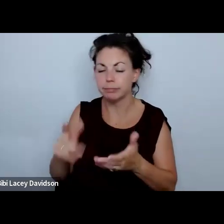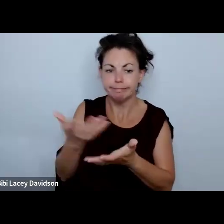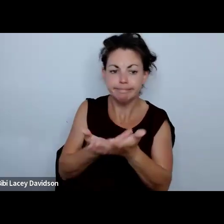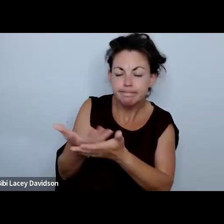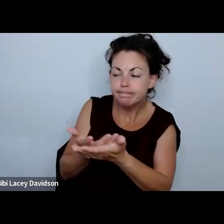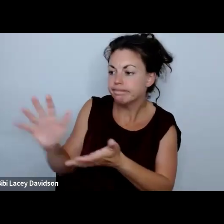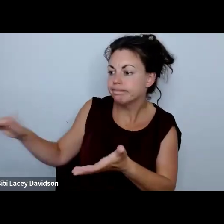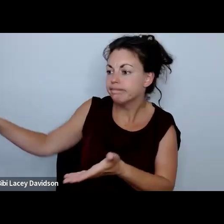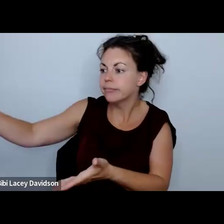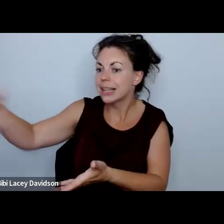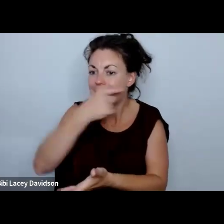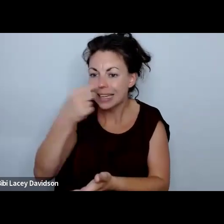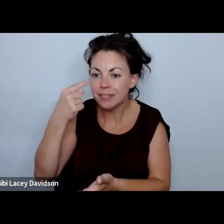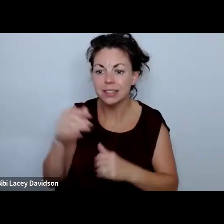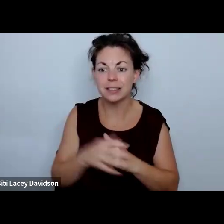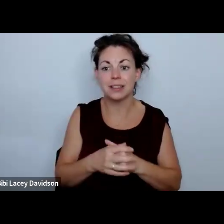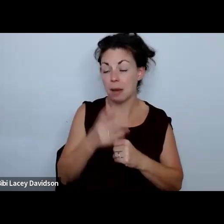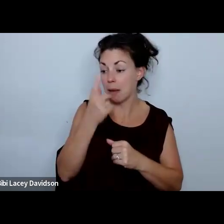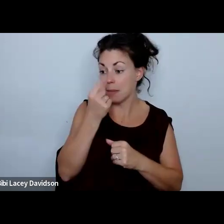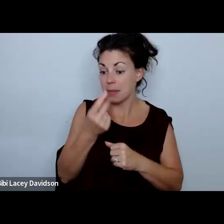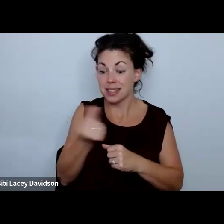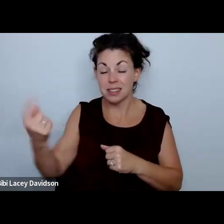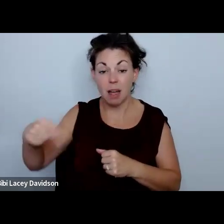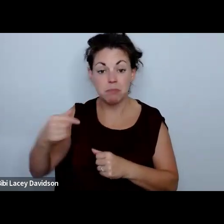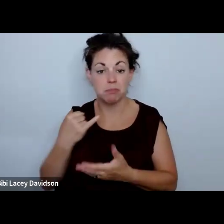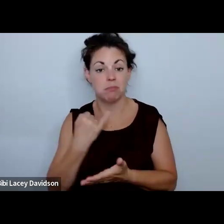some of the things I do now as a policy researcher at a local level.